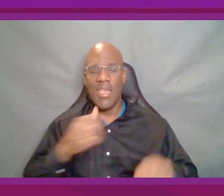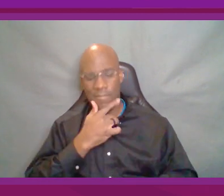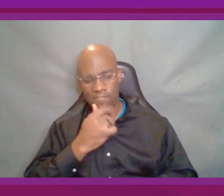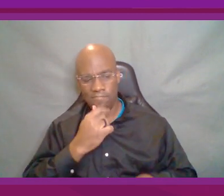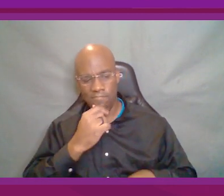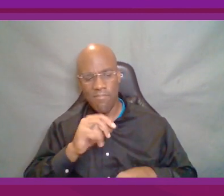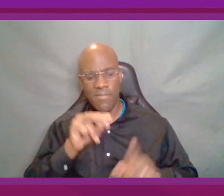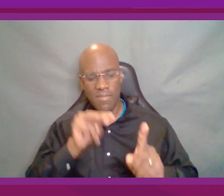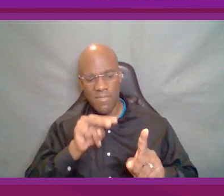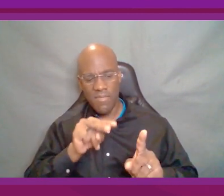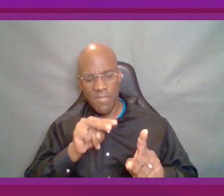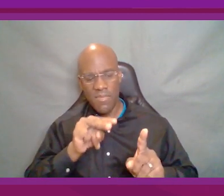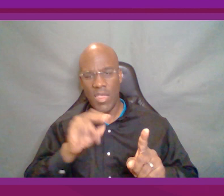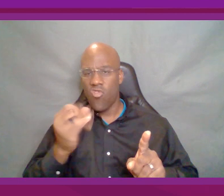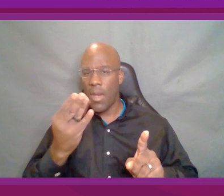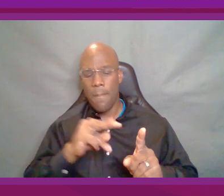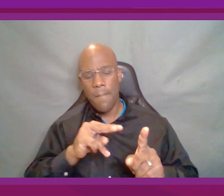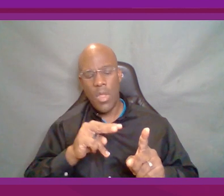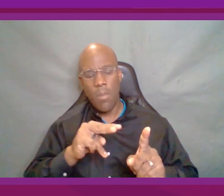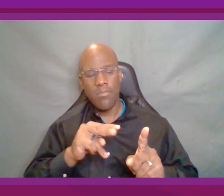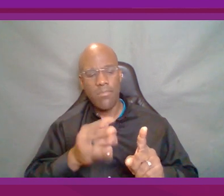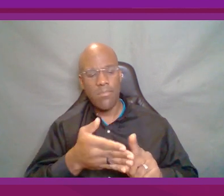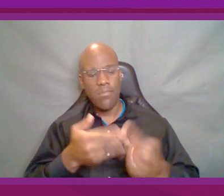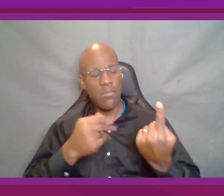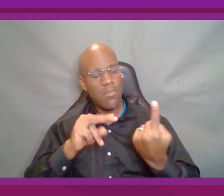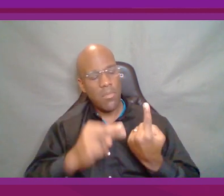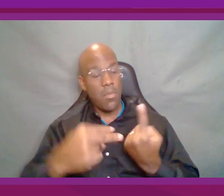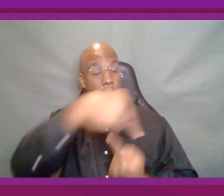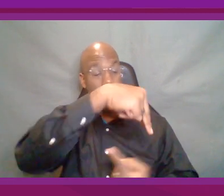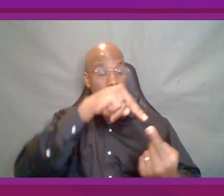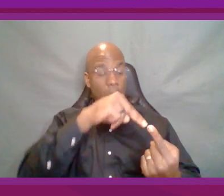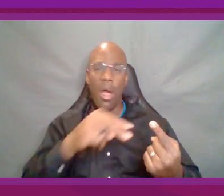accomplish it in a more effective way that would actually help the business, as opposed to